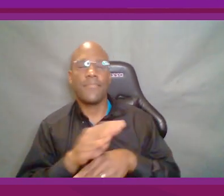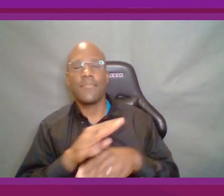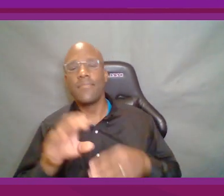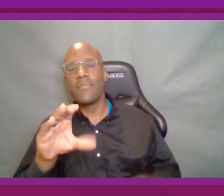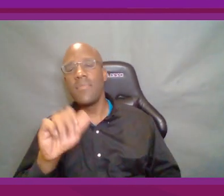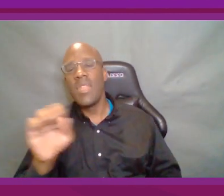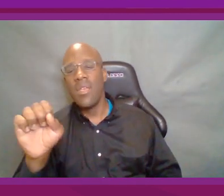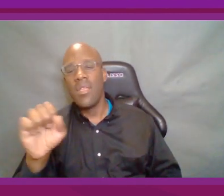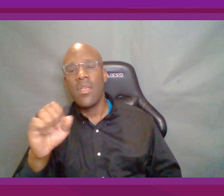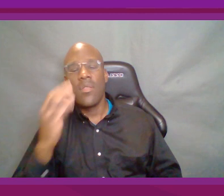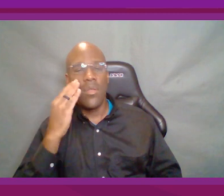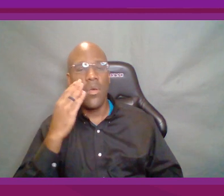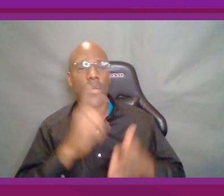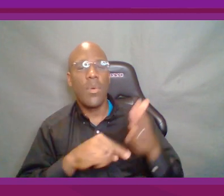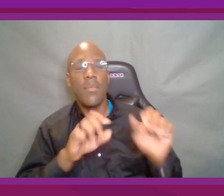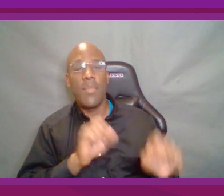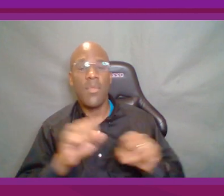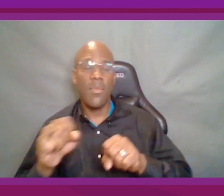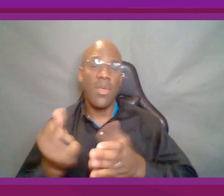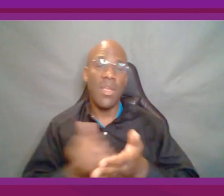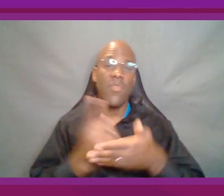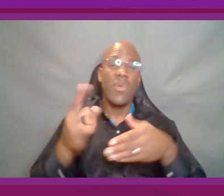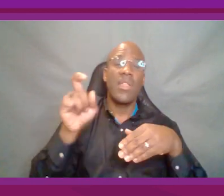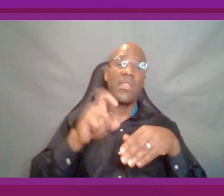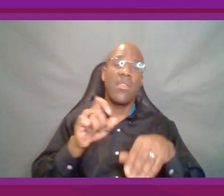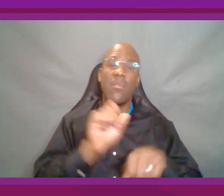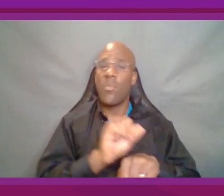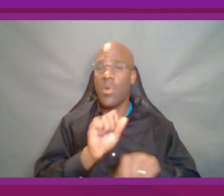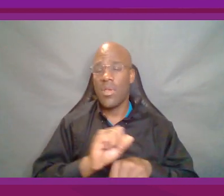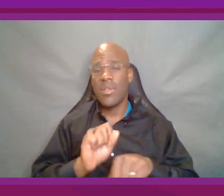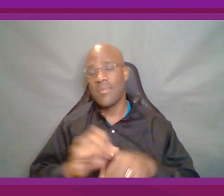possible and that everyone needs to be able to work, it makes